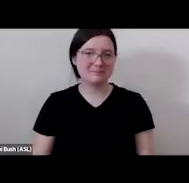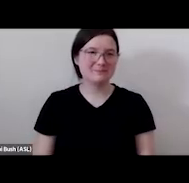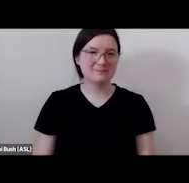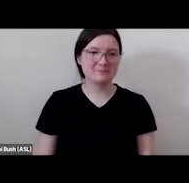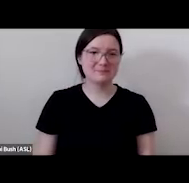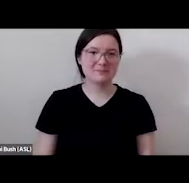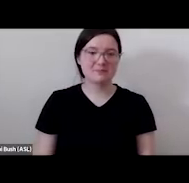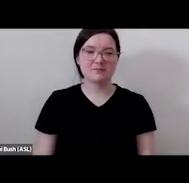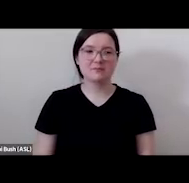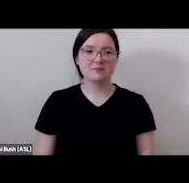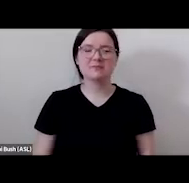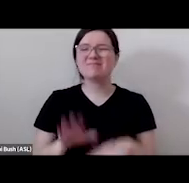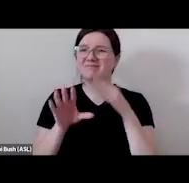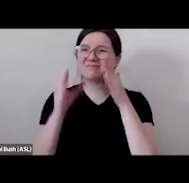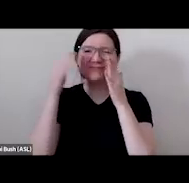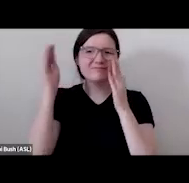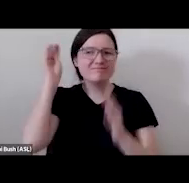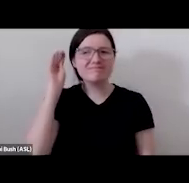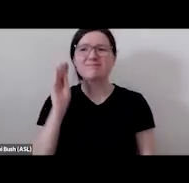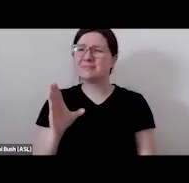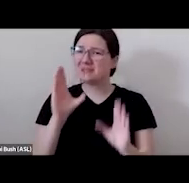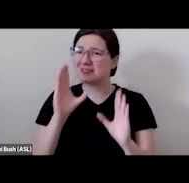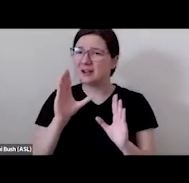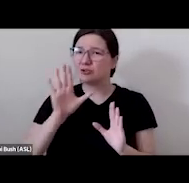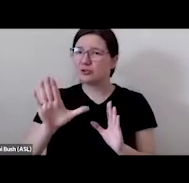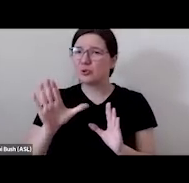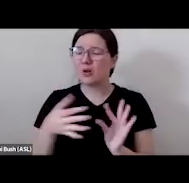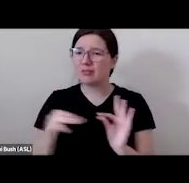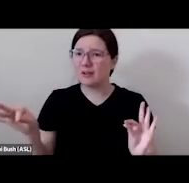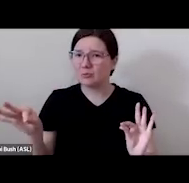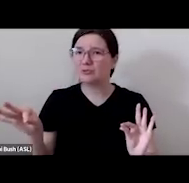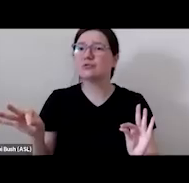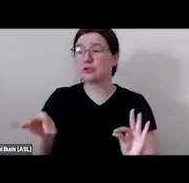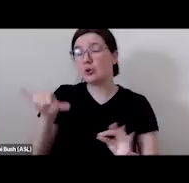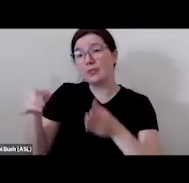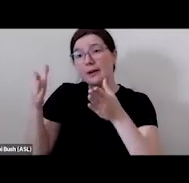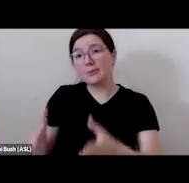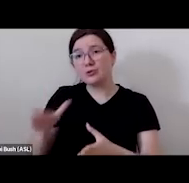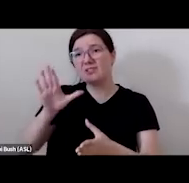Be mindful of language. Again, use the language that the individuals provide.